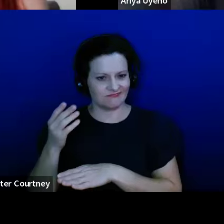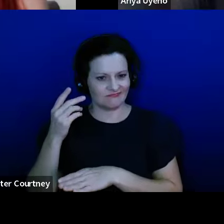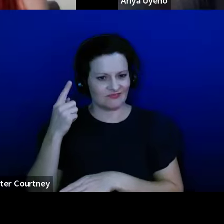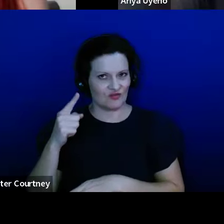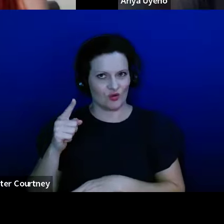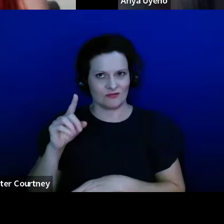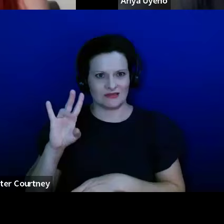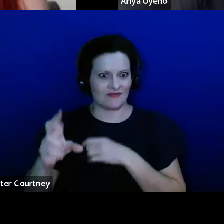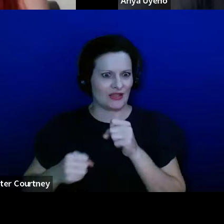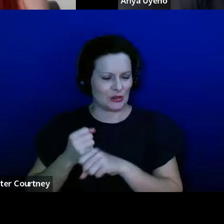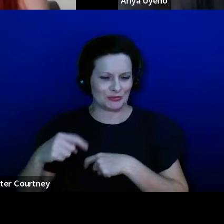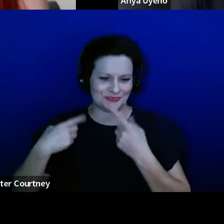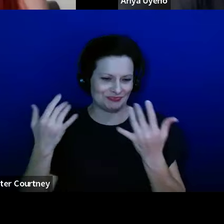7 years or so. >>